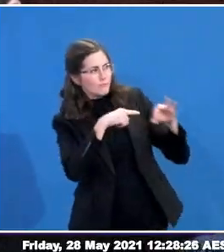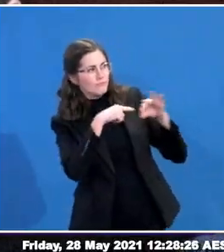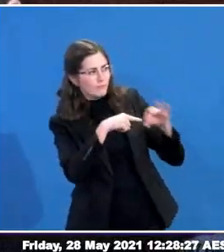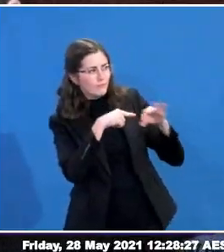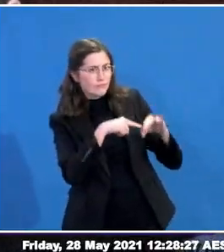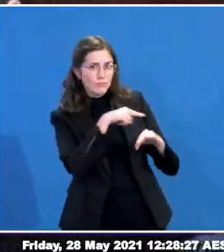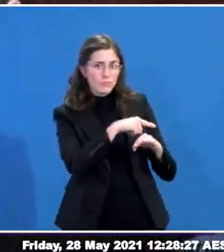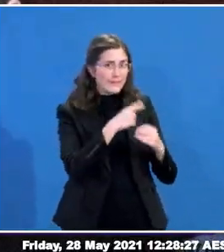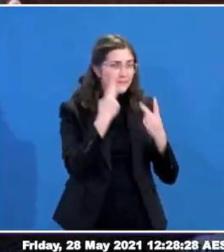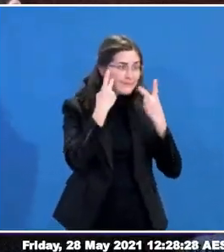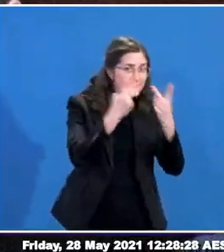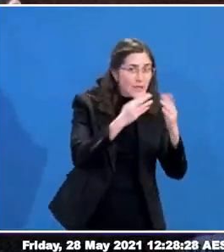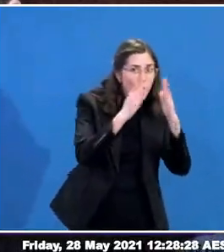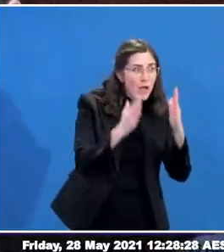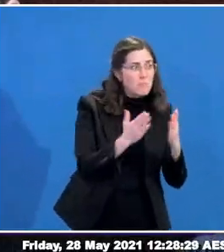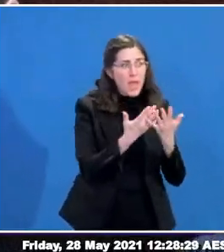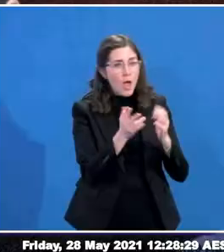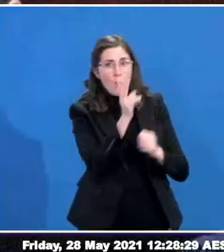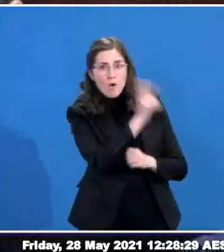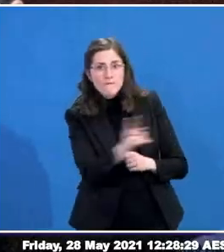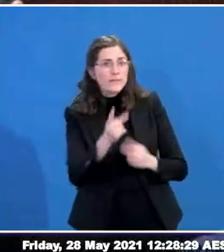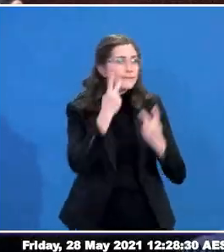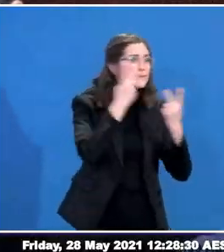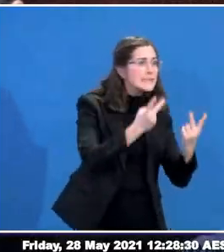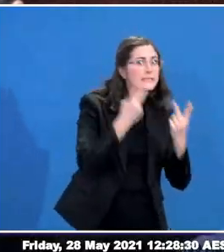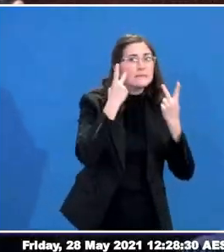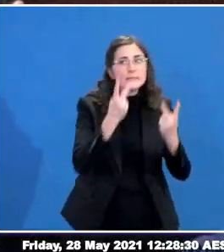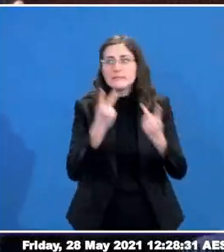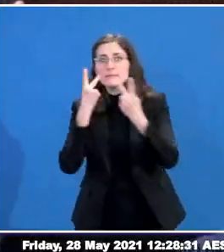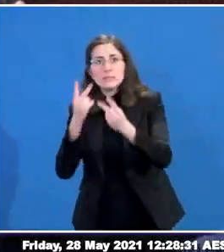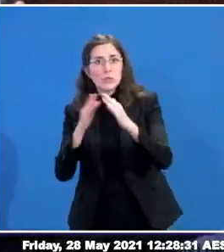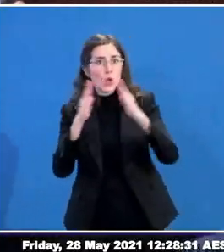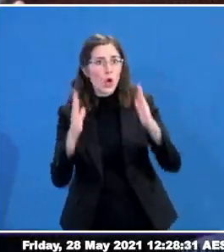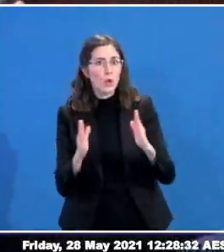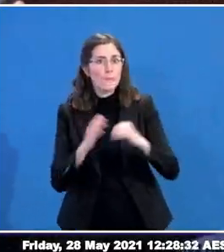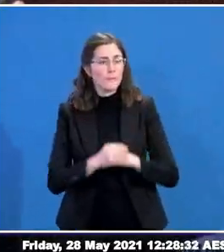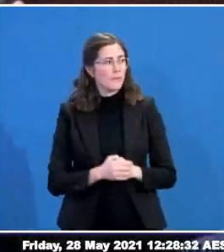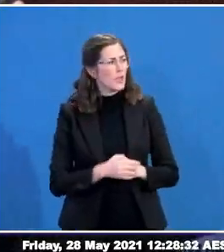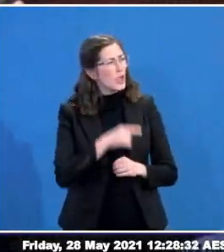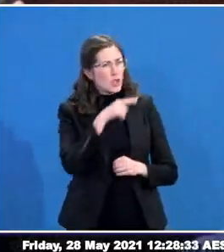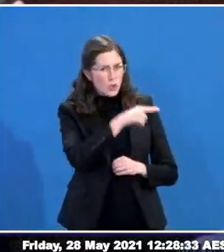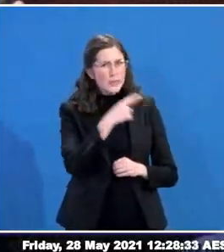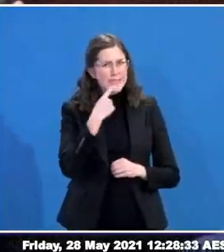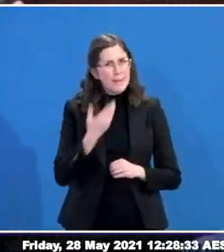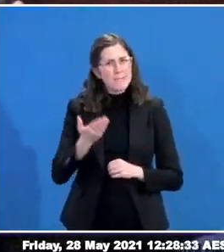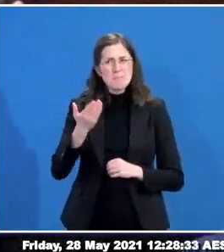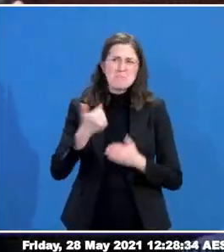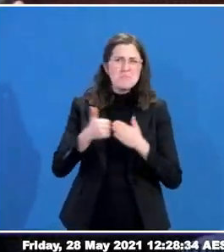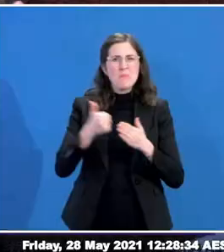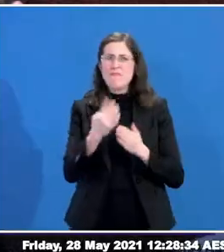the homes within your portfolio. Yes. And I think you said there were four visits per year. At least, yes.